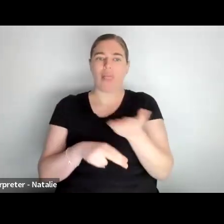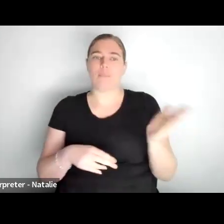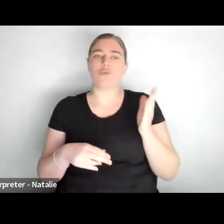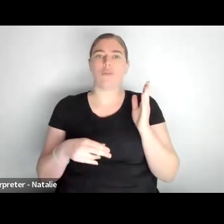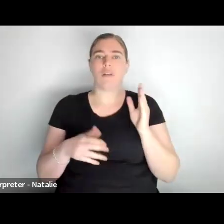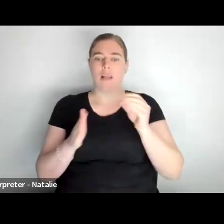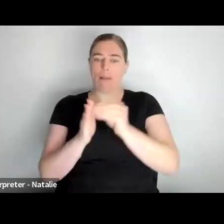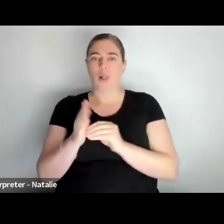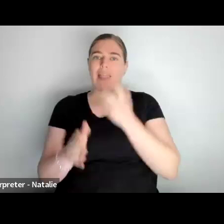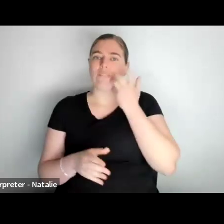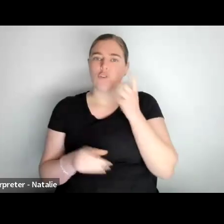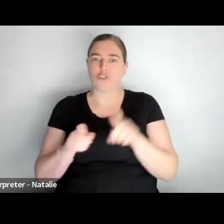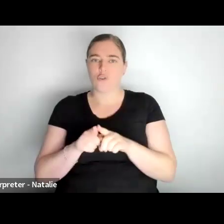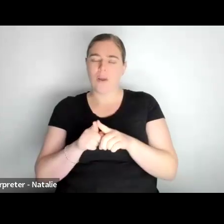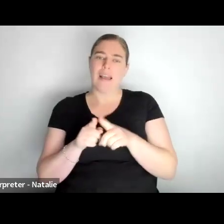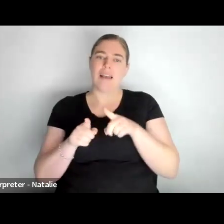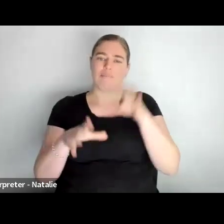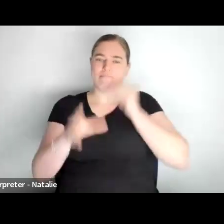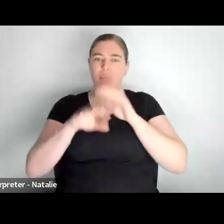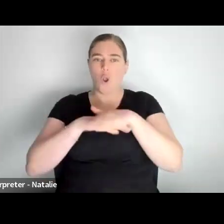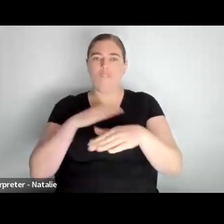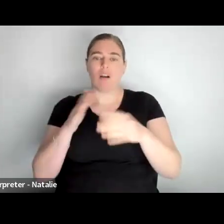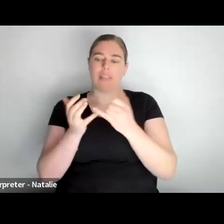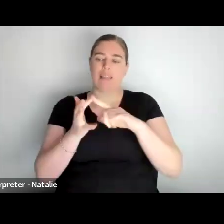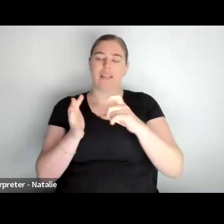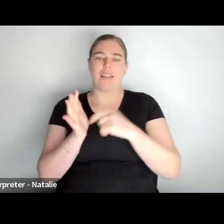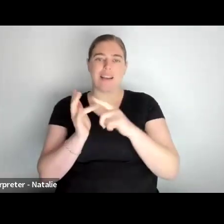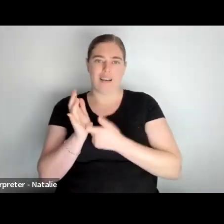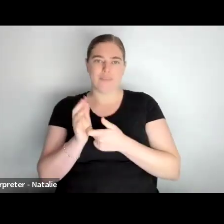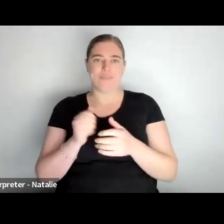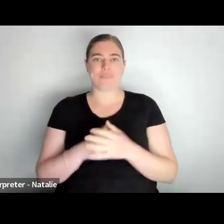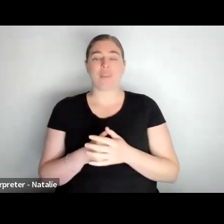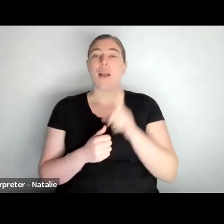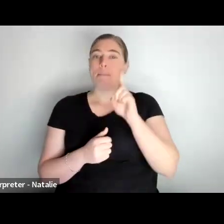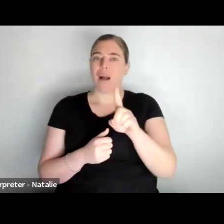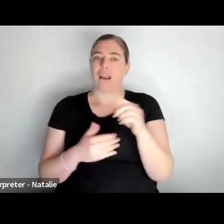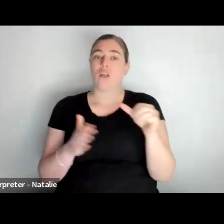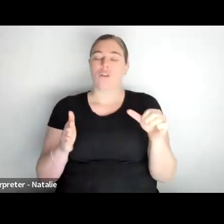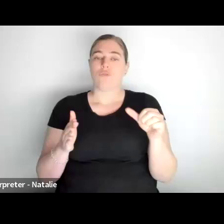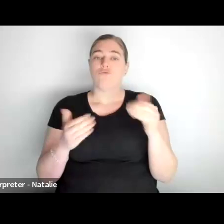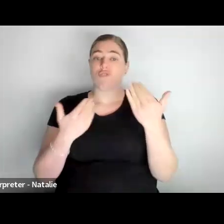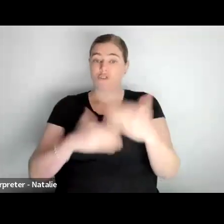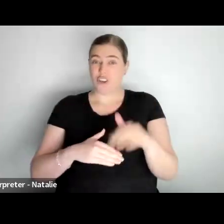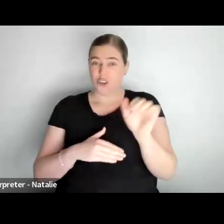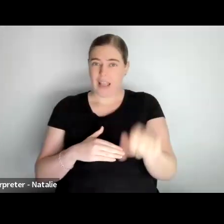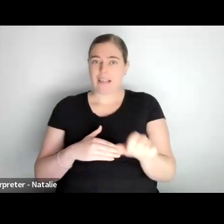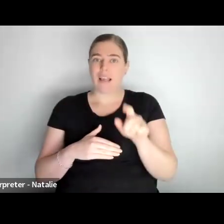about the sector. The main restriction to this is that you cannot be a peer for the same assessment